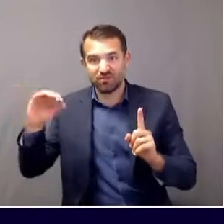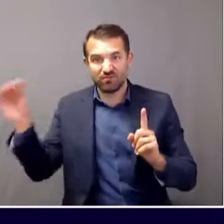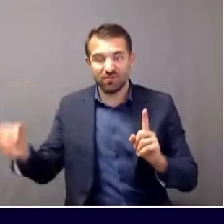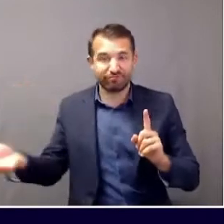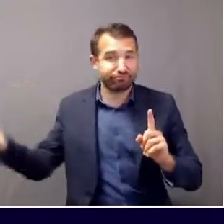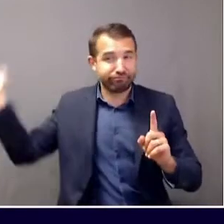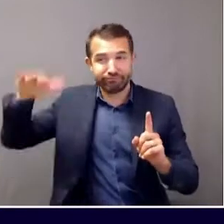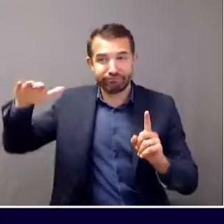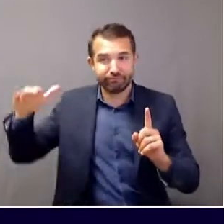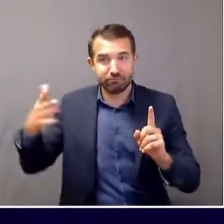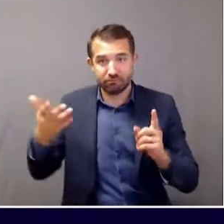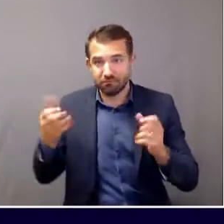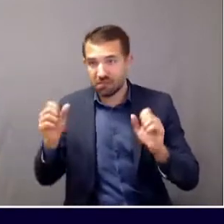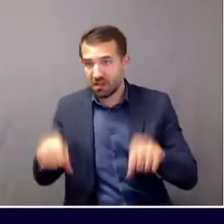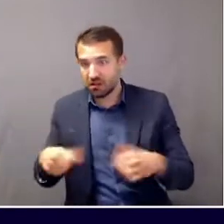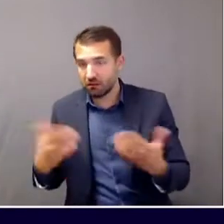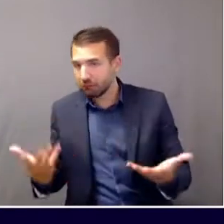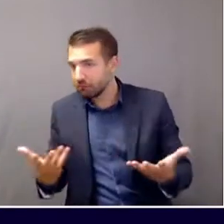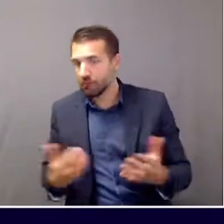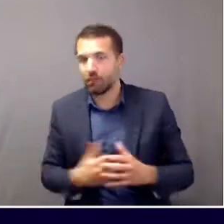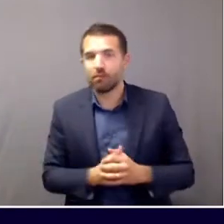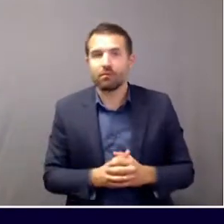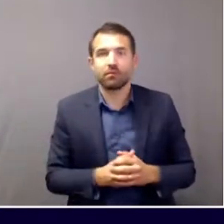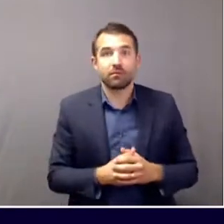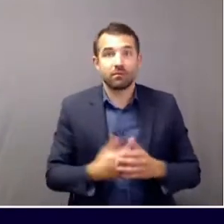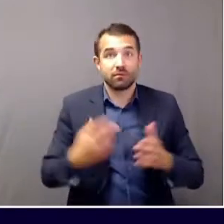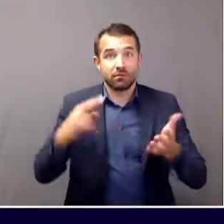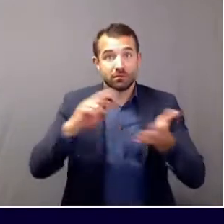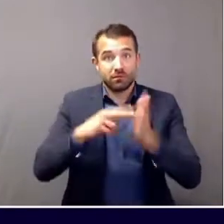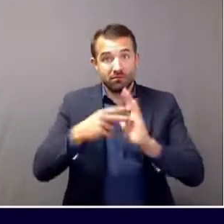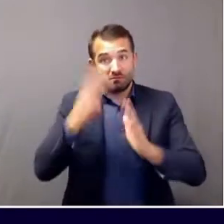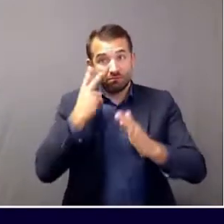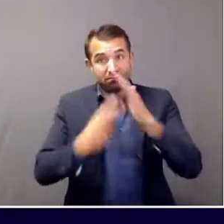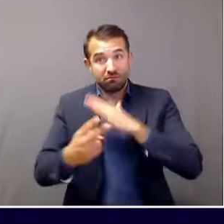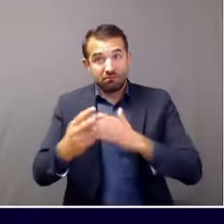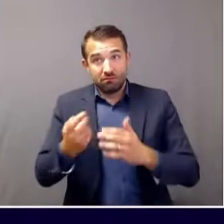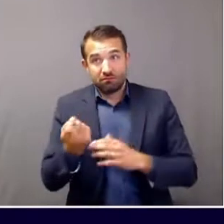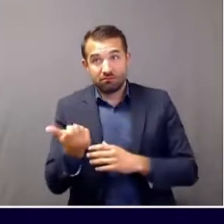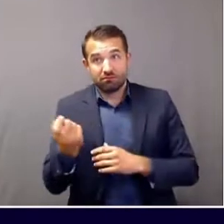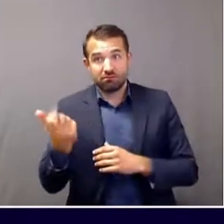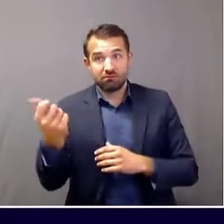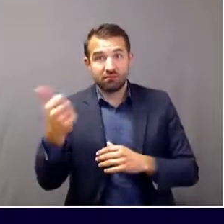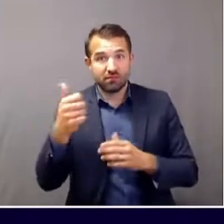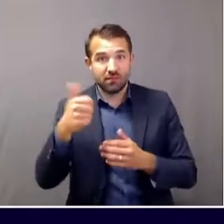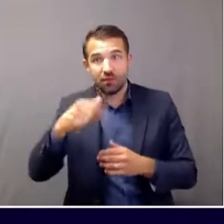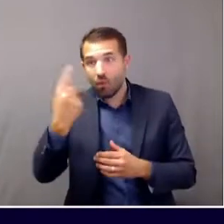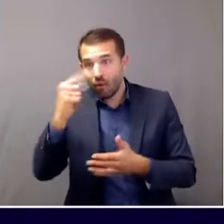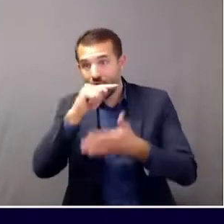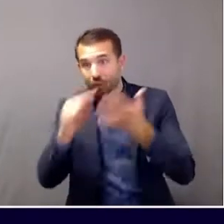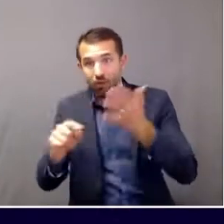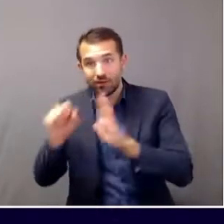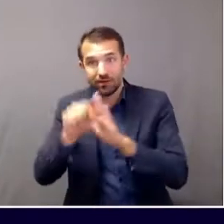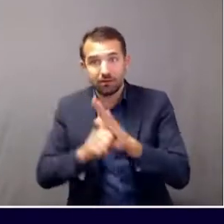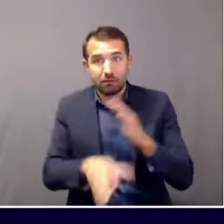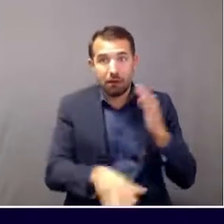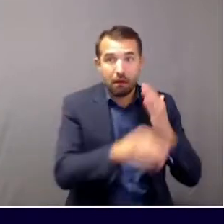anticipate any changes or new recommendations leading up to